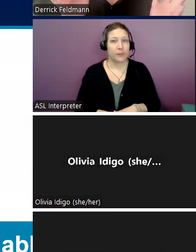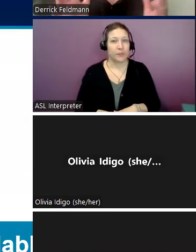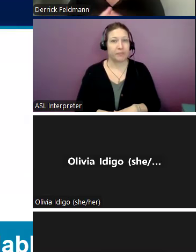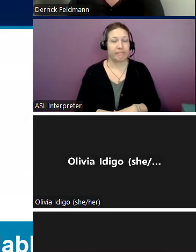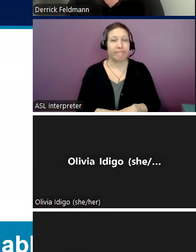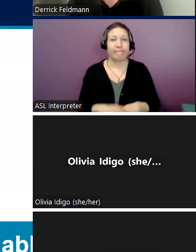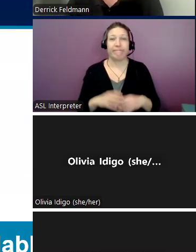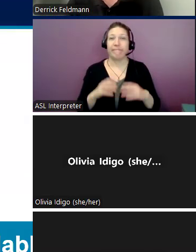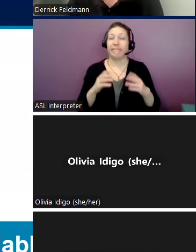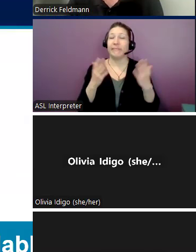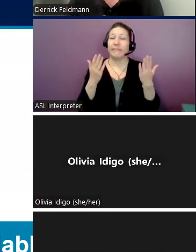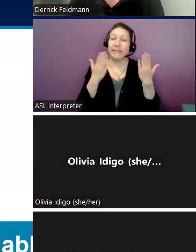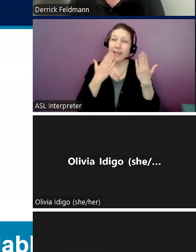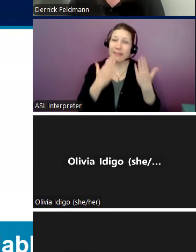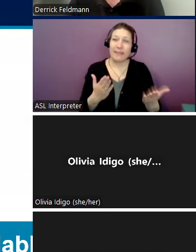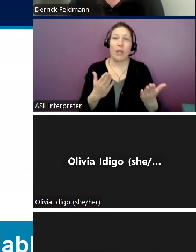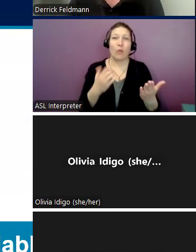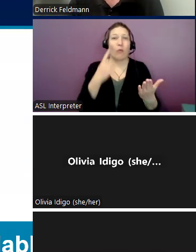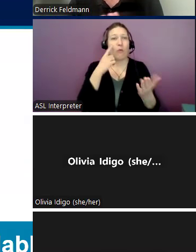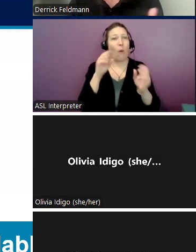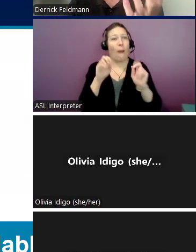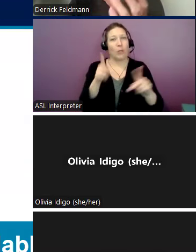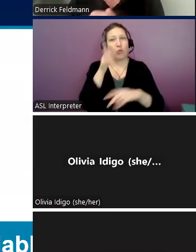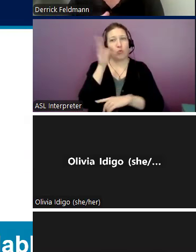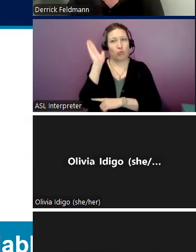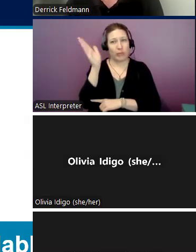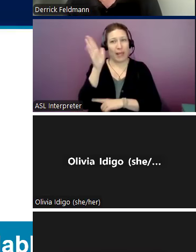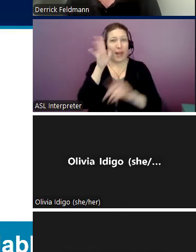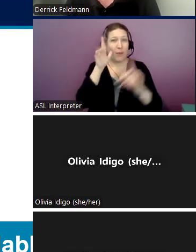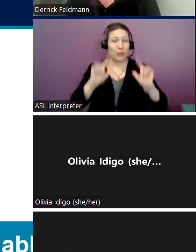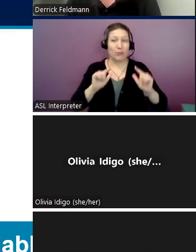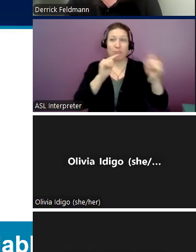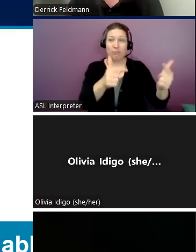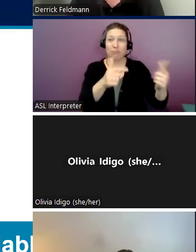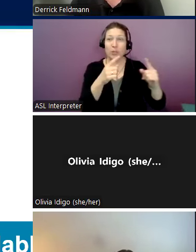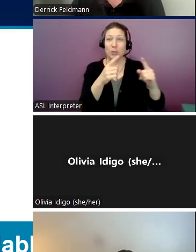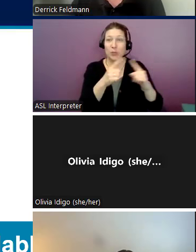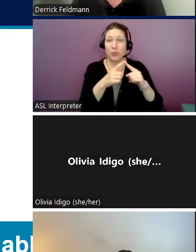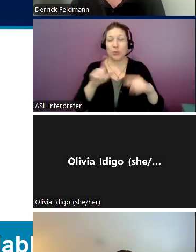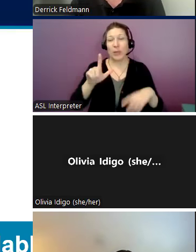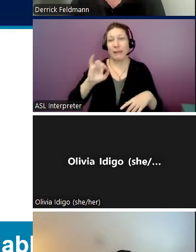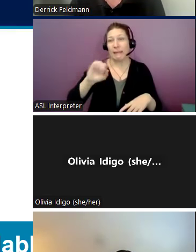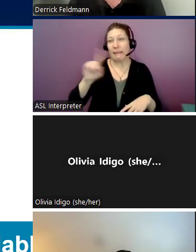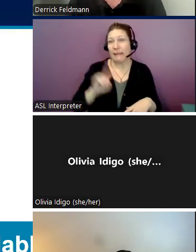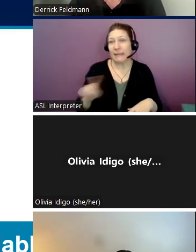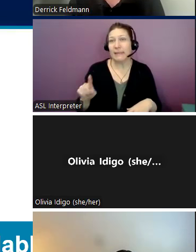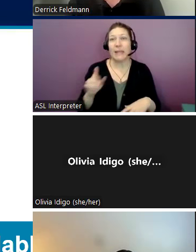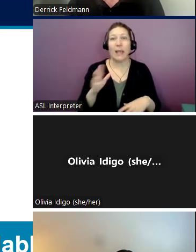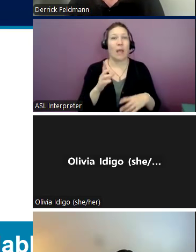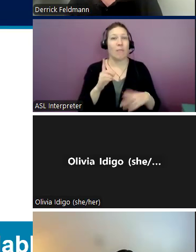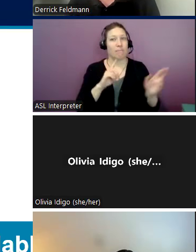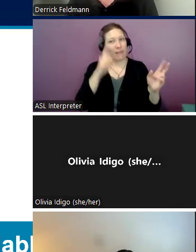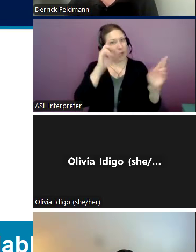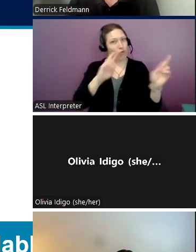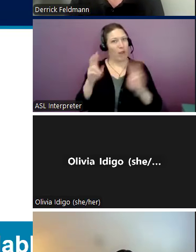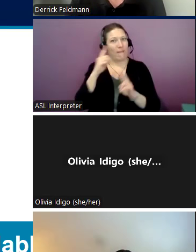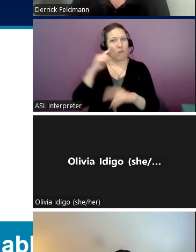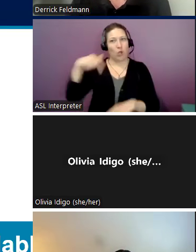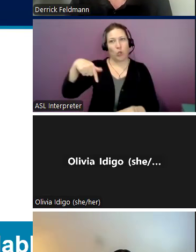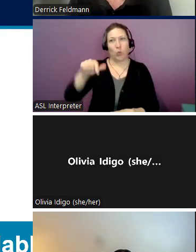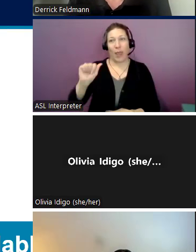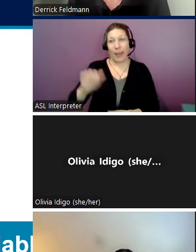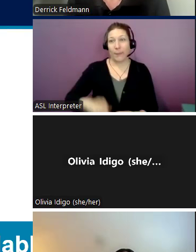Alright, I just want to say thank you for the chance to present and I'm going to turn it back over to my colleagues here and I think we're going to head into our Q&A section.